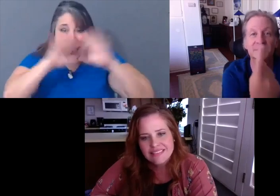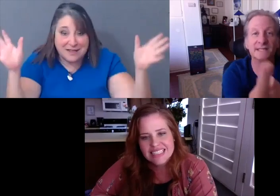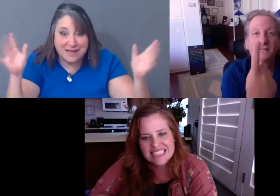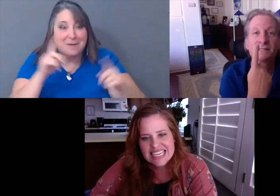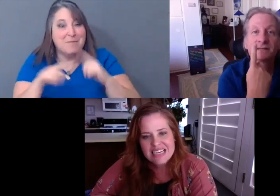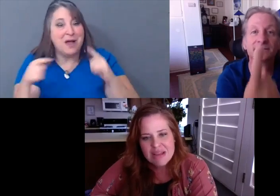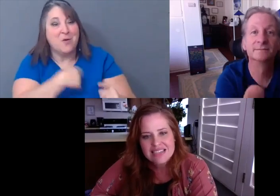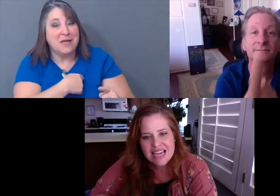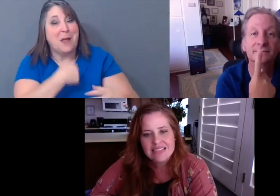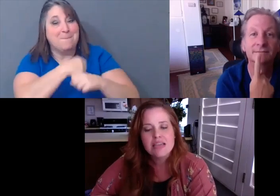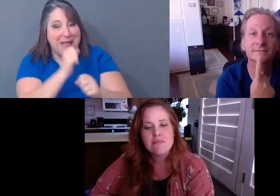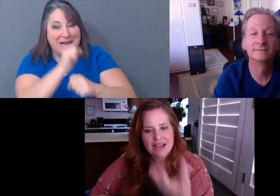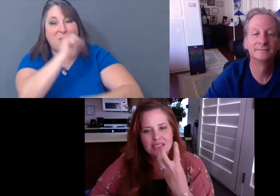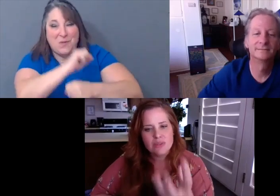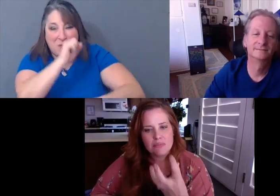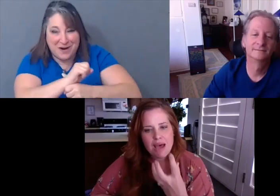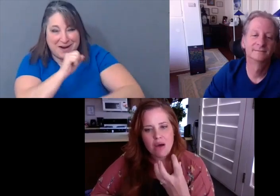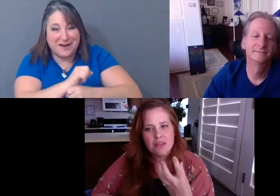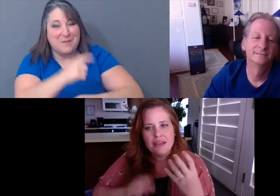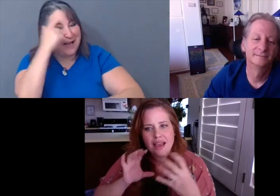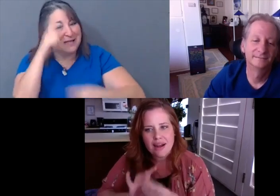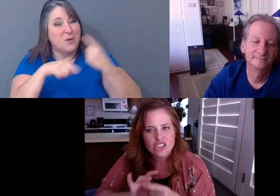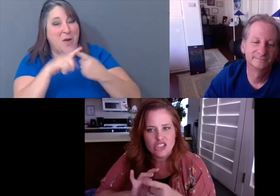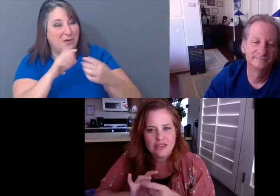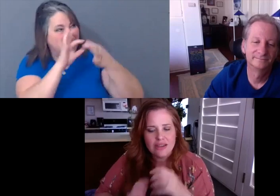Because it was this. It made sense, because it was about the connection.